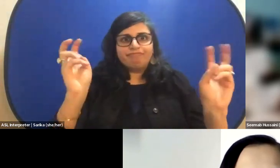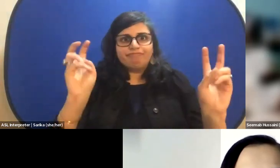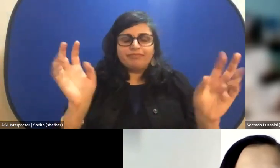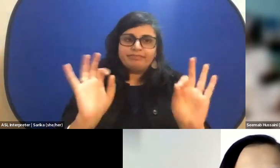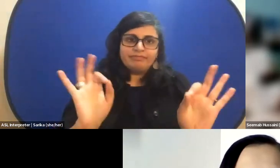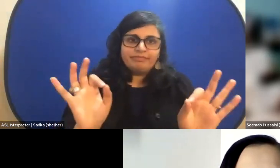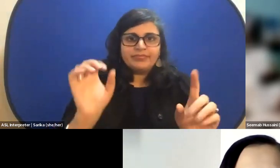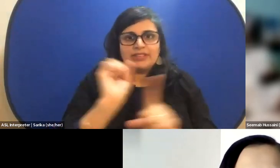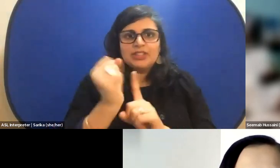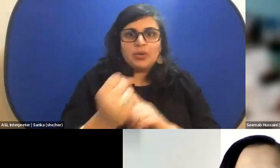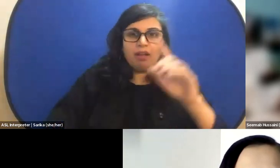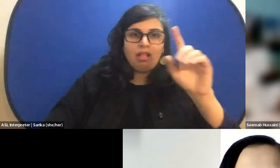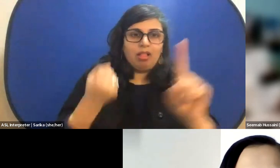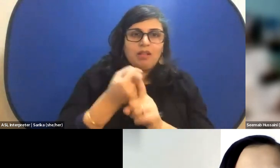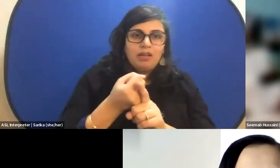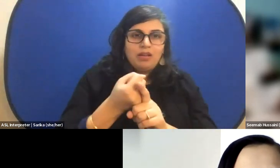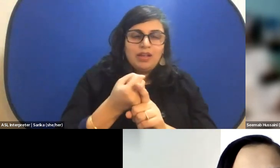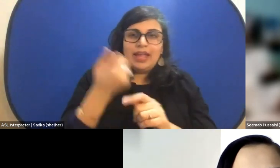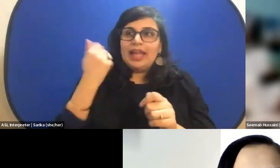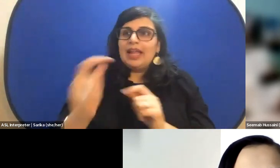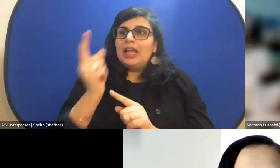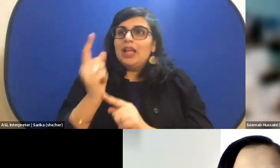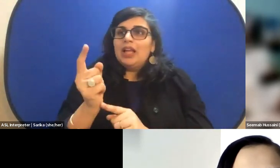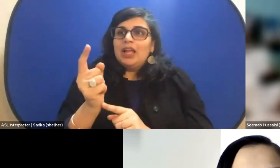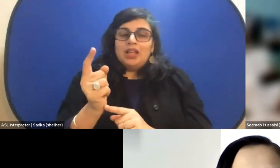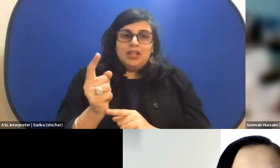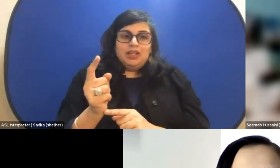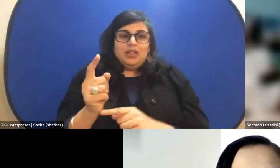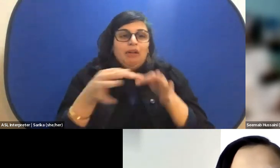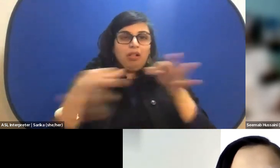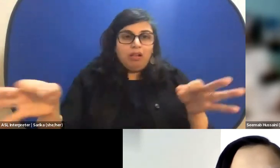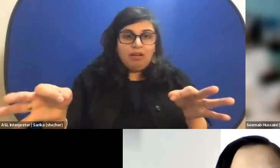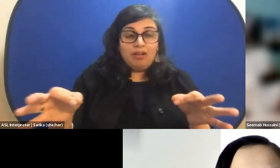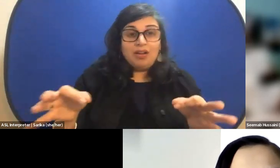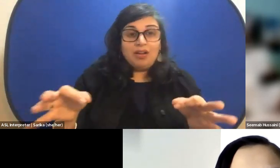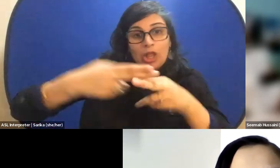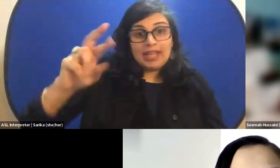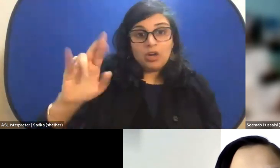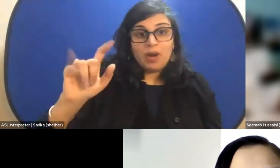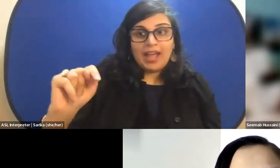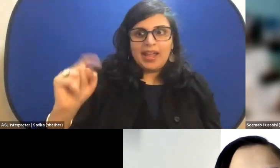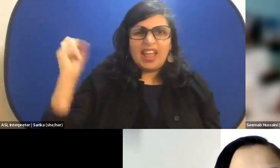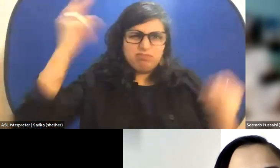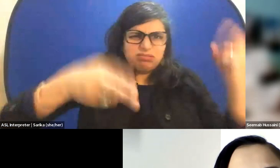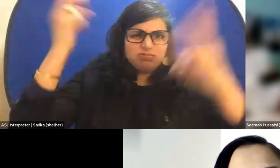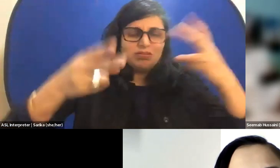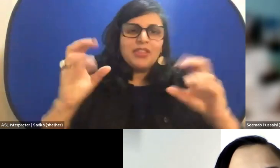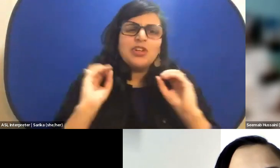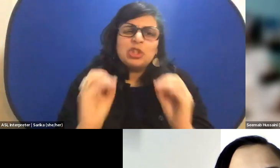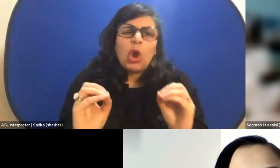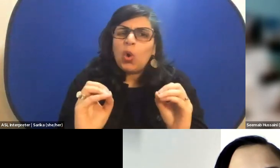Juniper. There has never been a moment the Portland police wouldn't call out any circumstance a riot. And